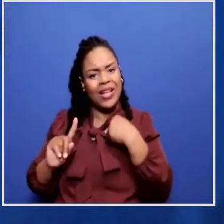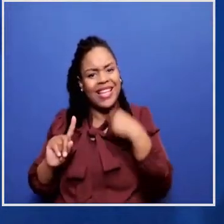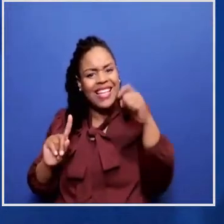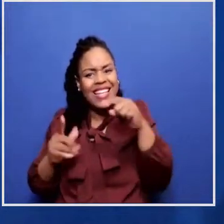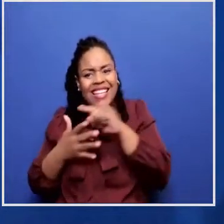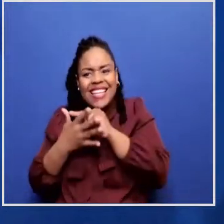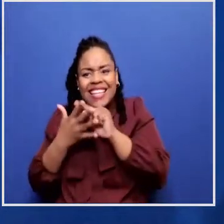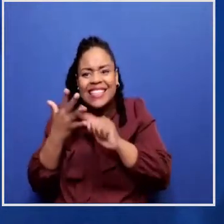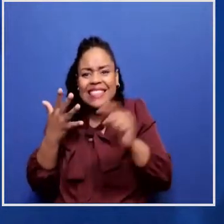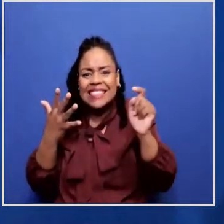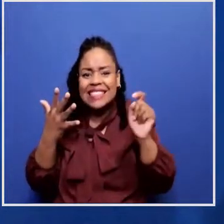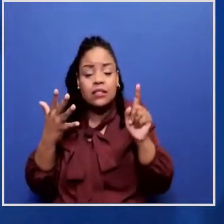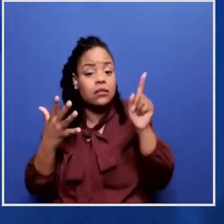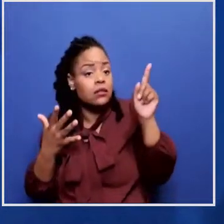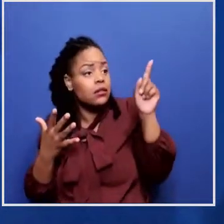THERE WAS A DISCONNECT BETWEEN